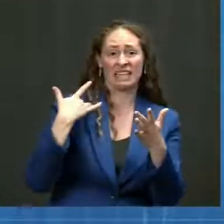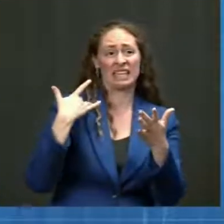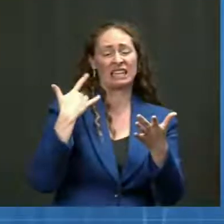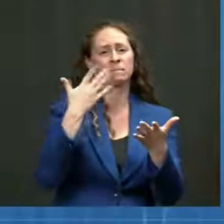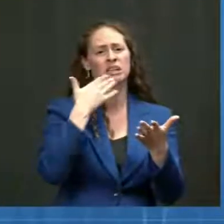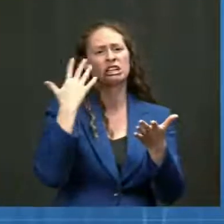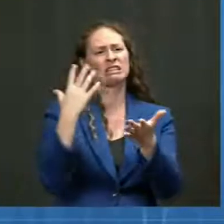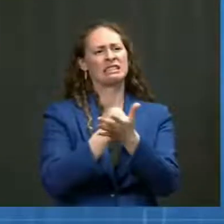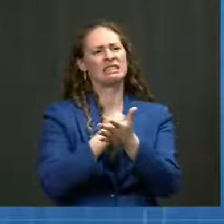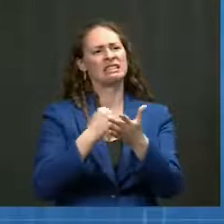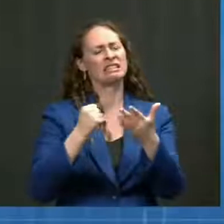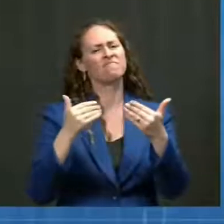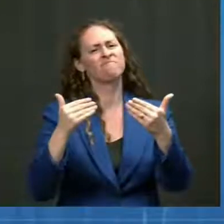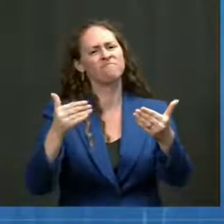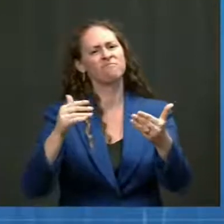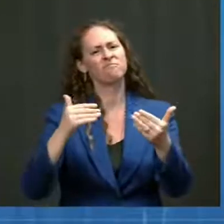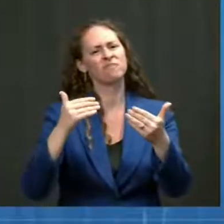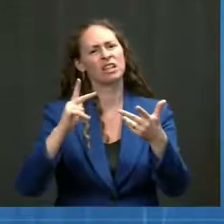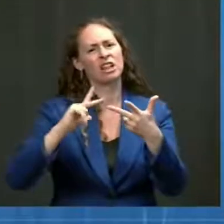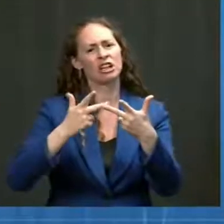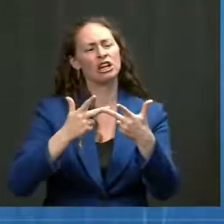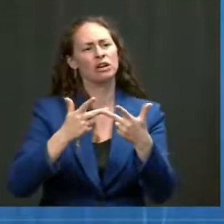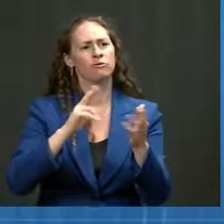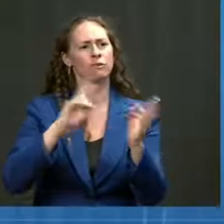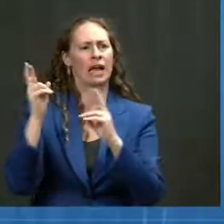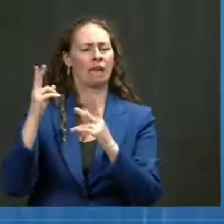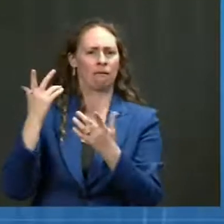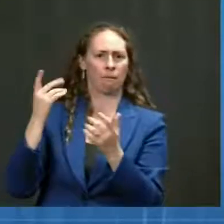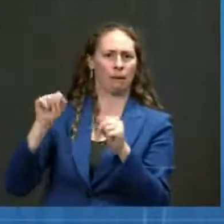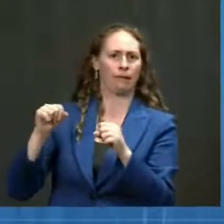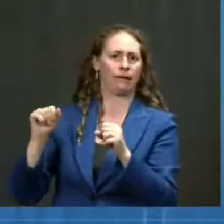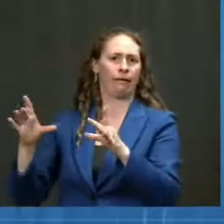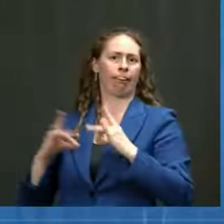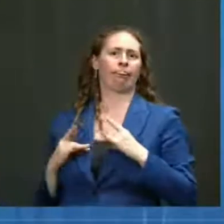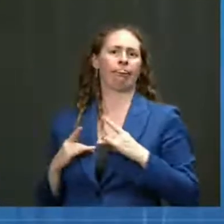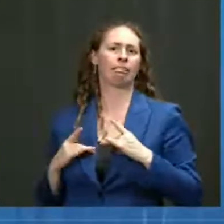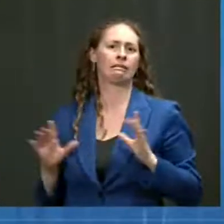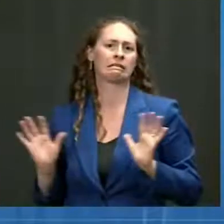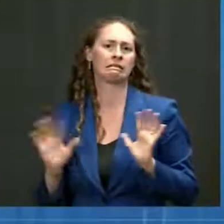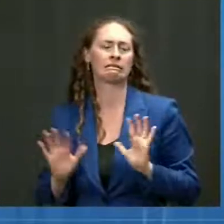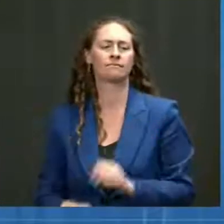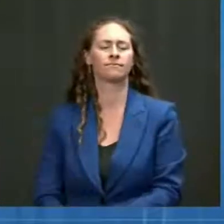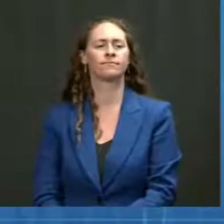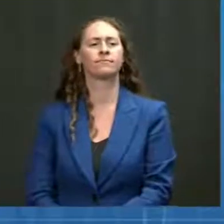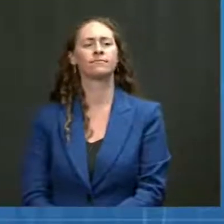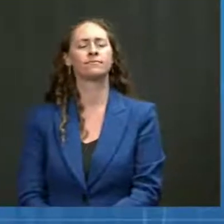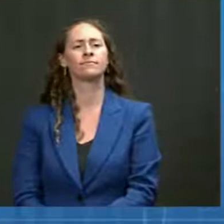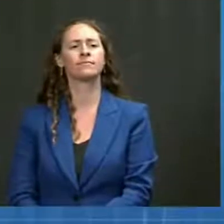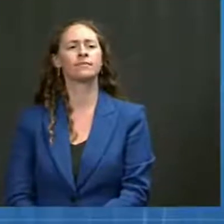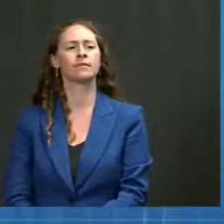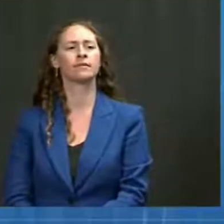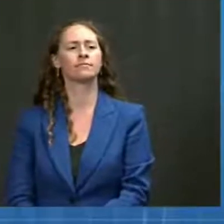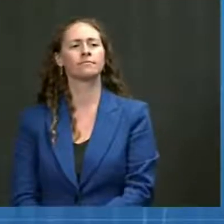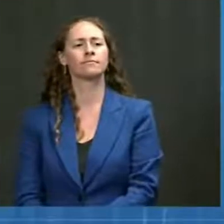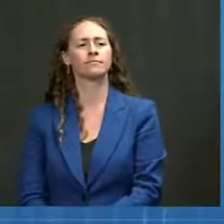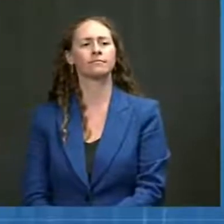VACCINATED EARLY. GIVEN THIS BODY OF EVIDENCE, WE ARE CONCERNED THE CURRENT STRONG PROTECTION AGAINST